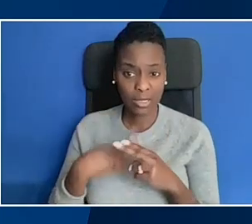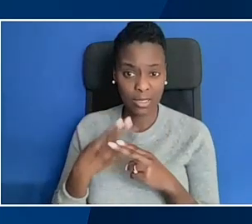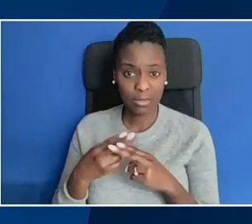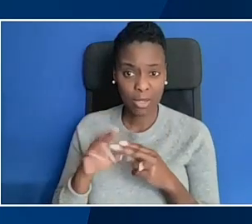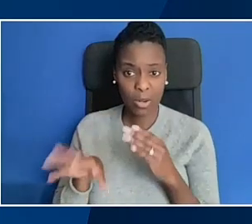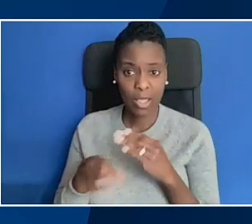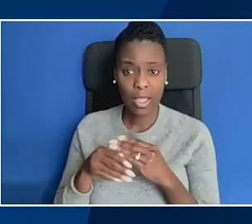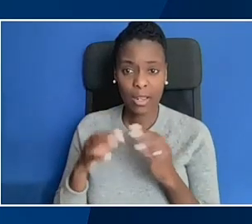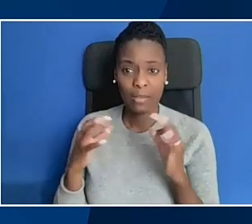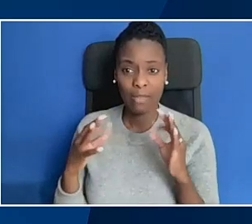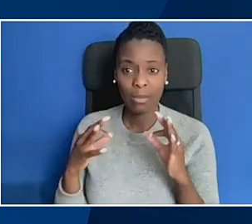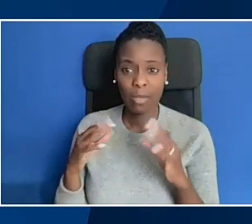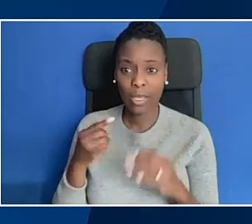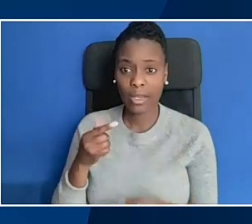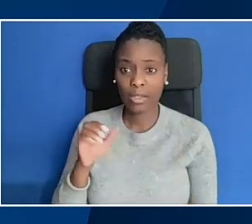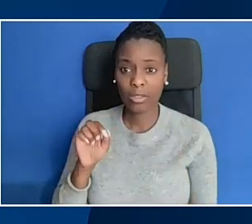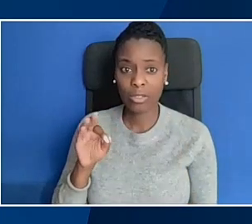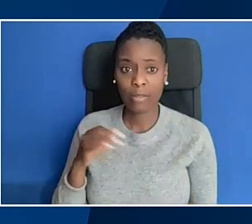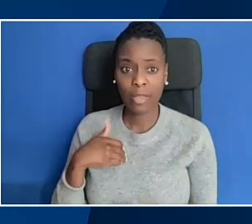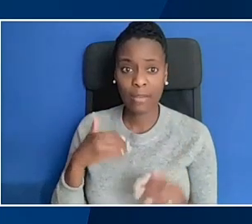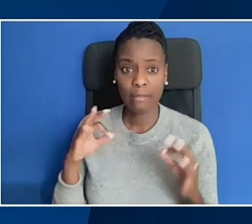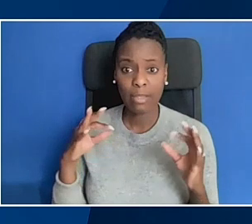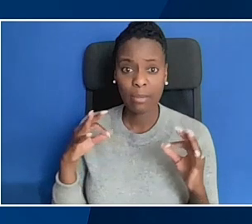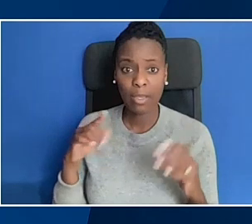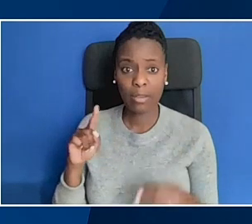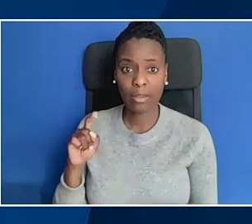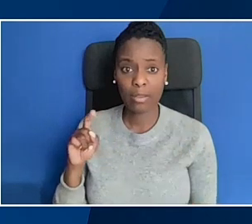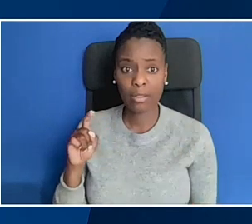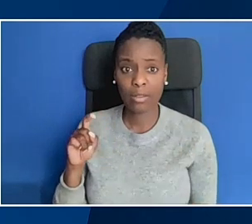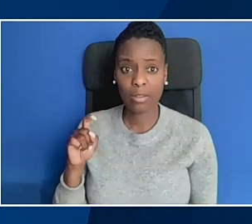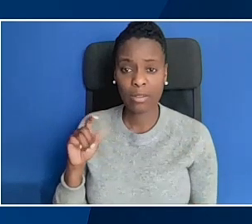Geof, did you have some feedback? Wade, do you mind if I go to him first?